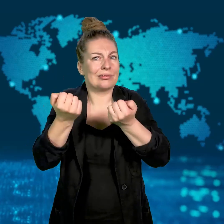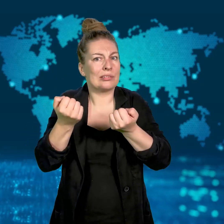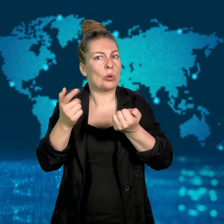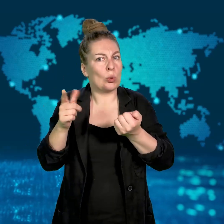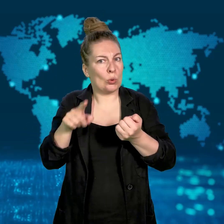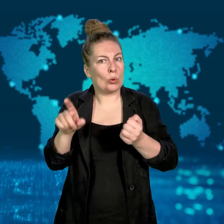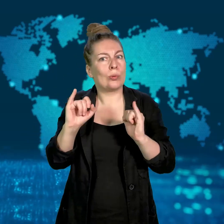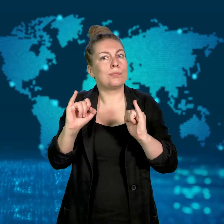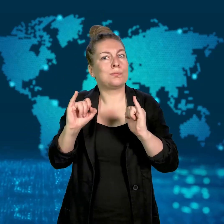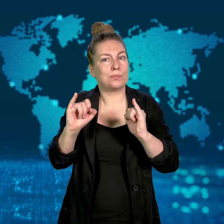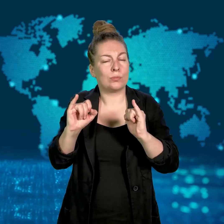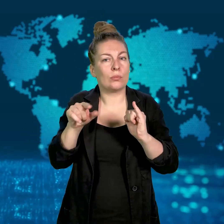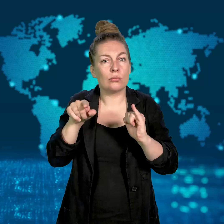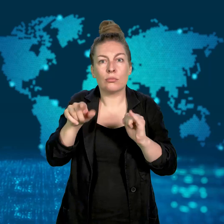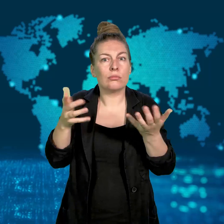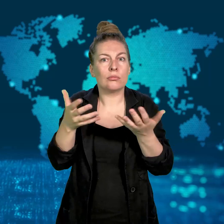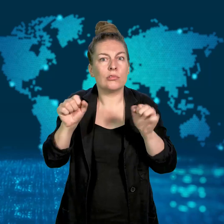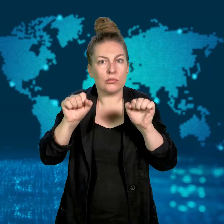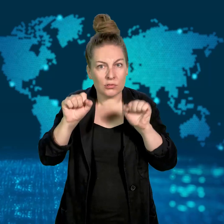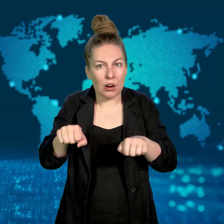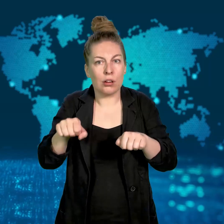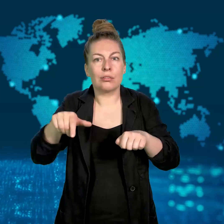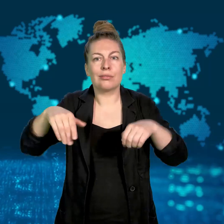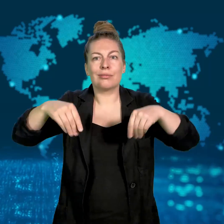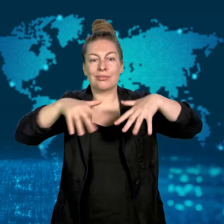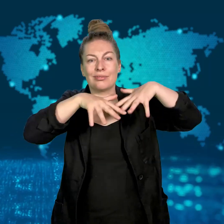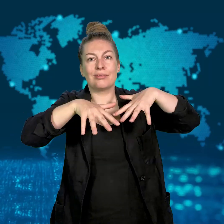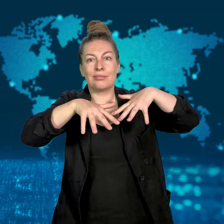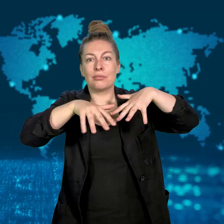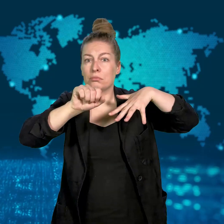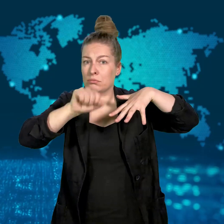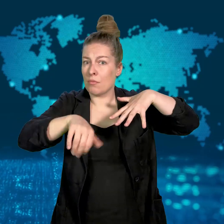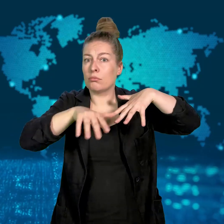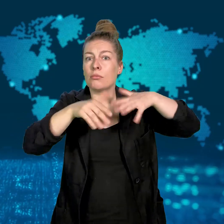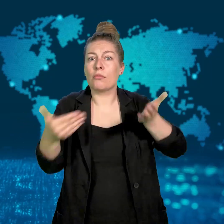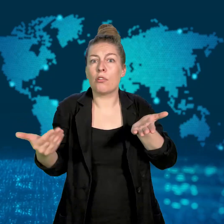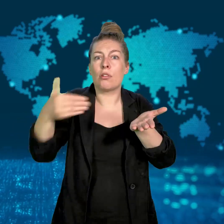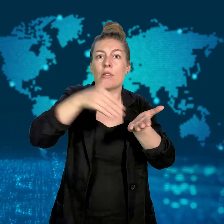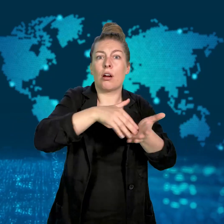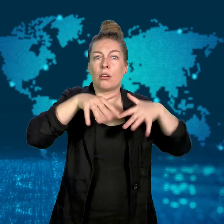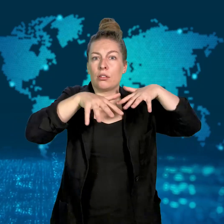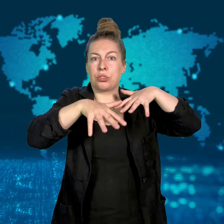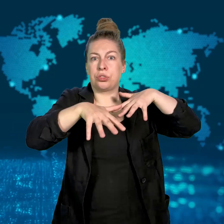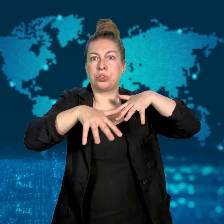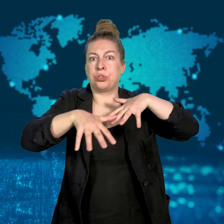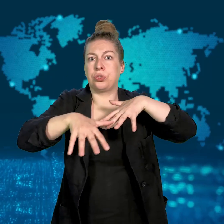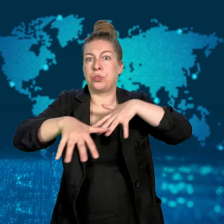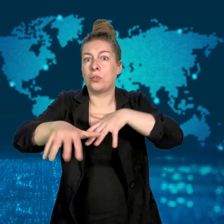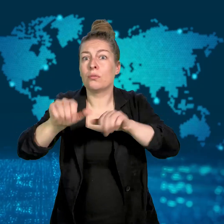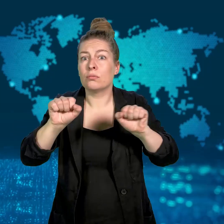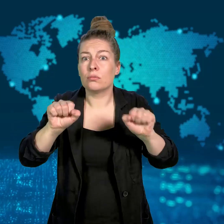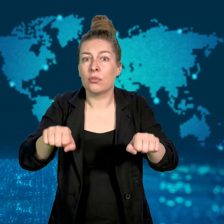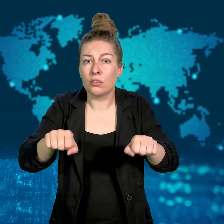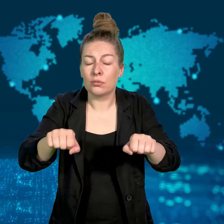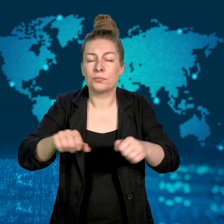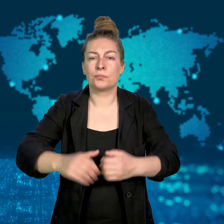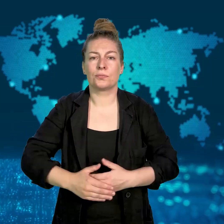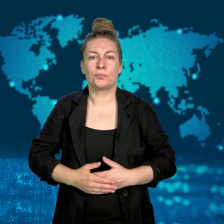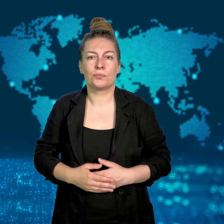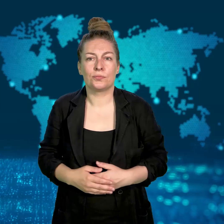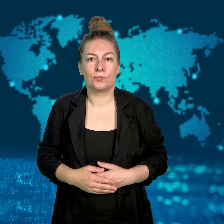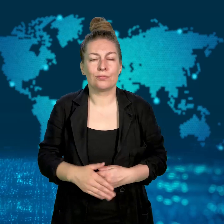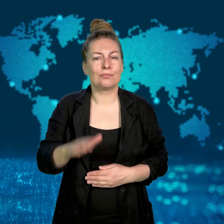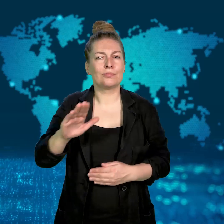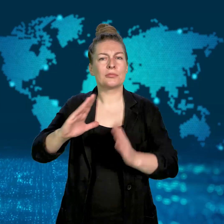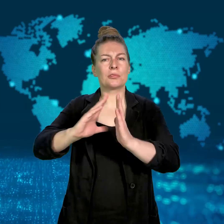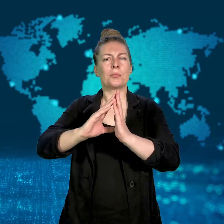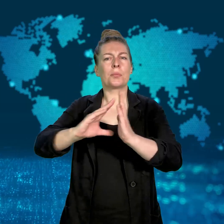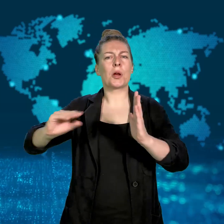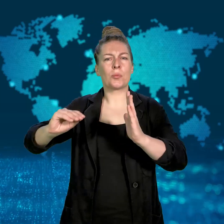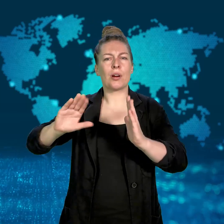been digging through rubble and mud with shovels and farm tools.